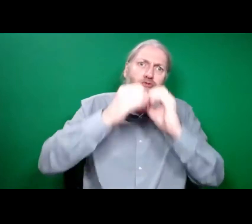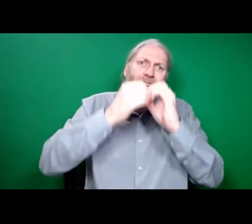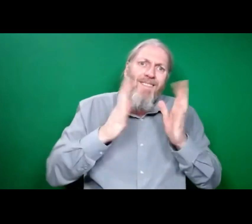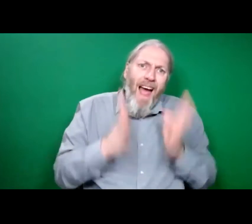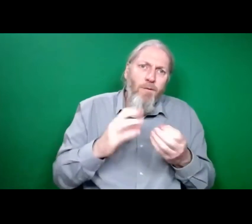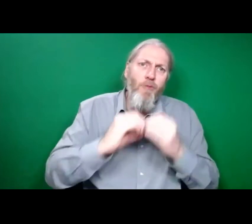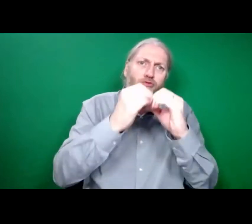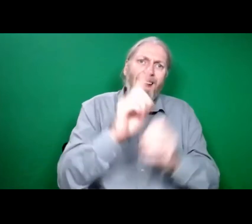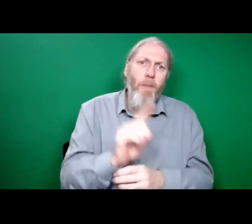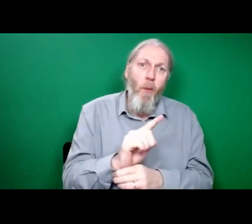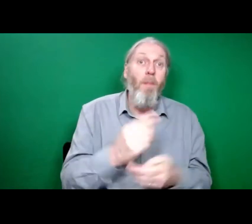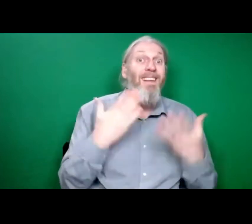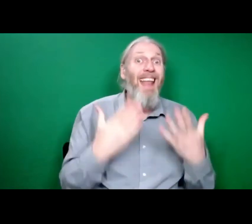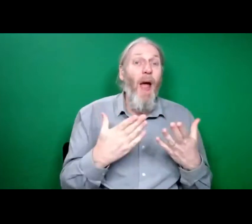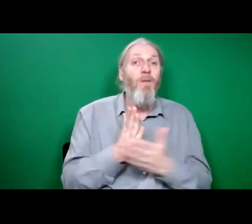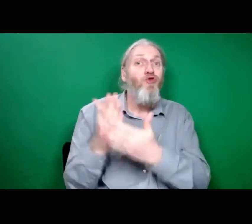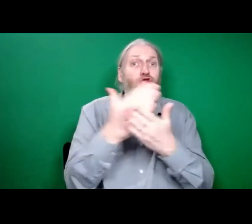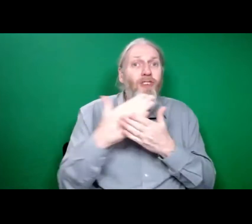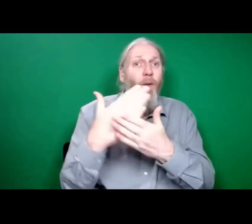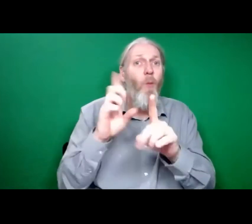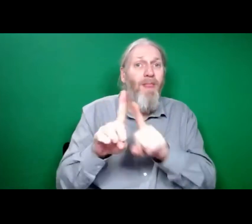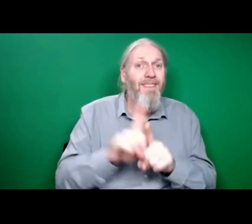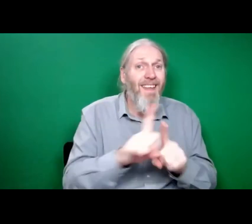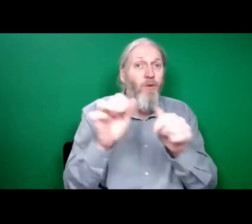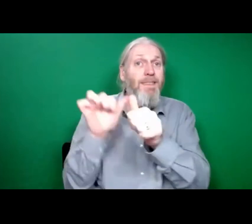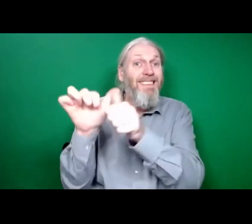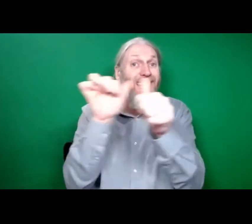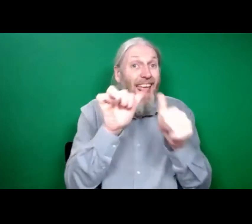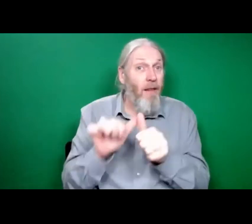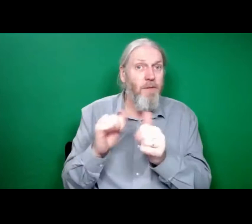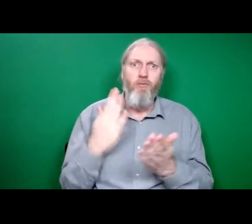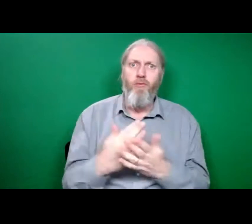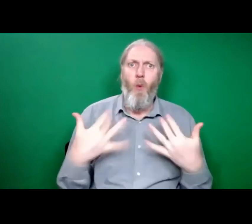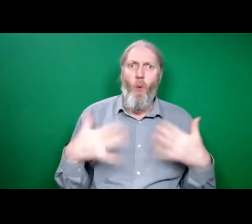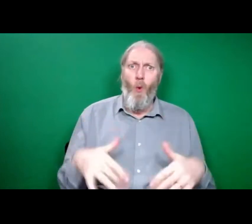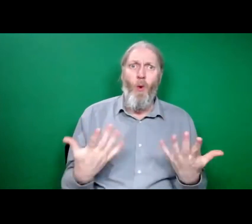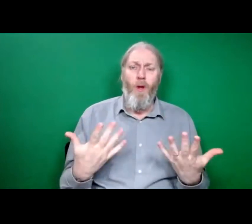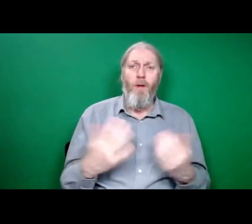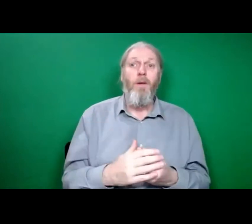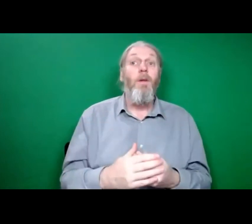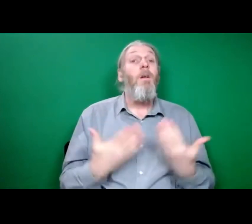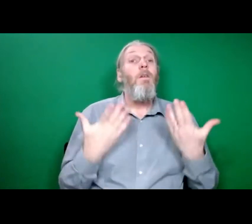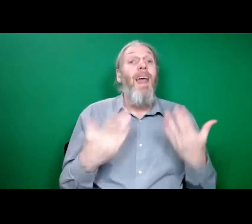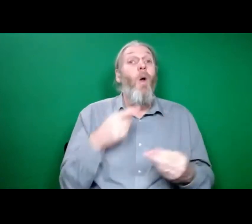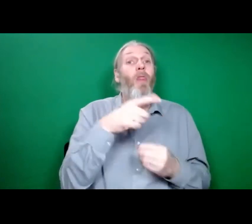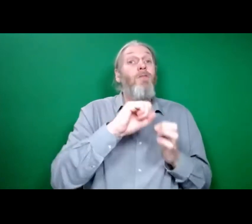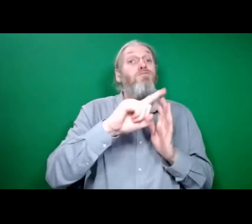Once you get through the kind of what is this, how does this work, the energy in the room was absolutely